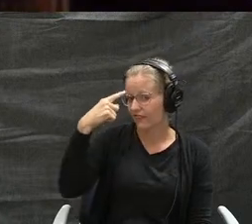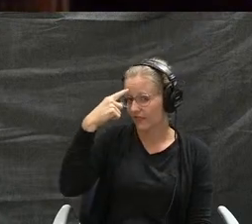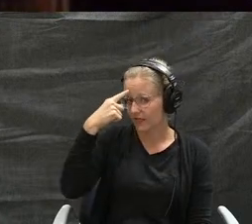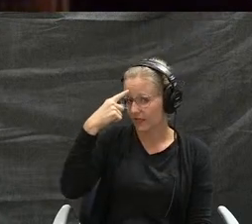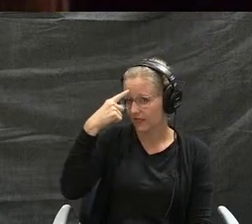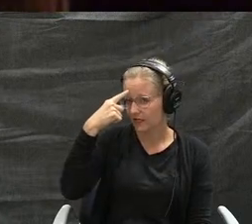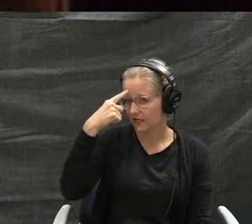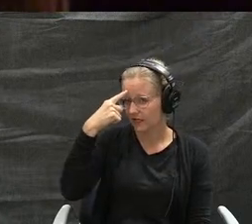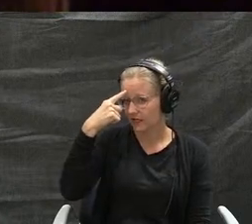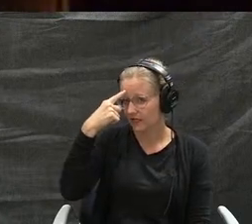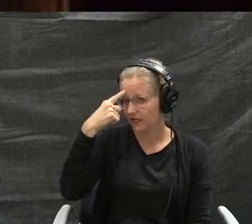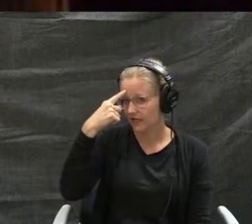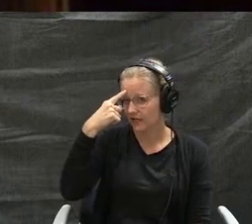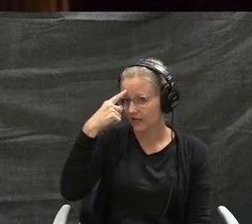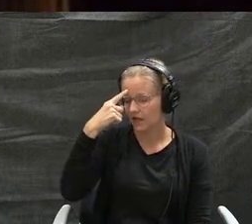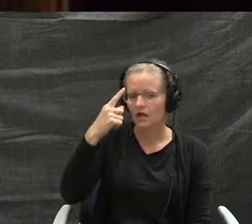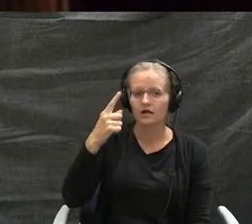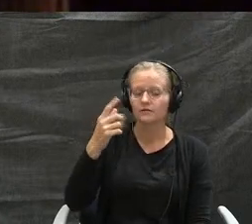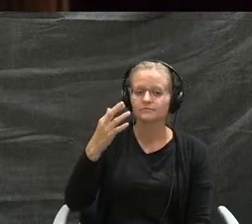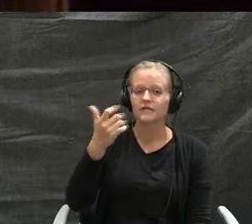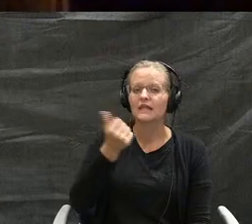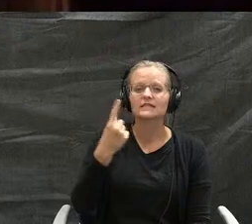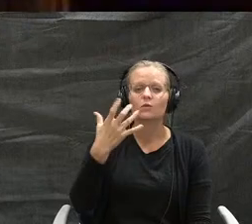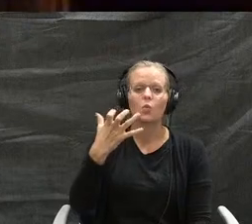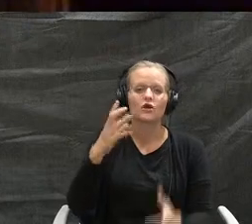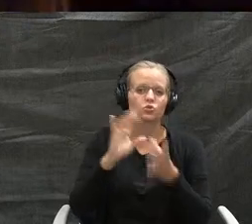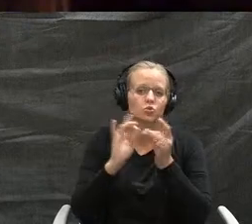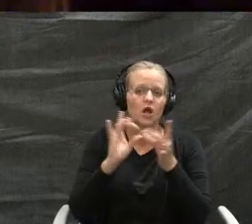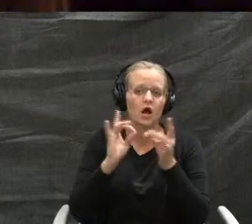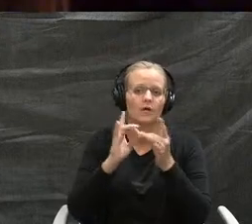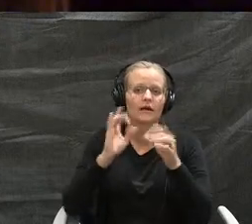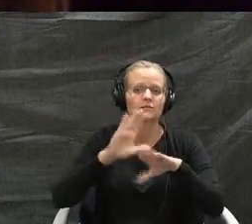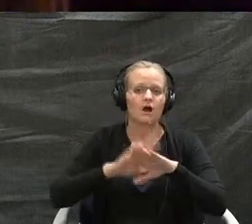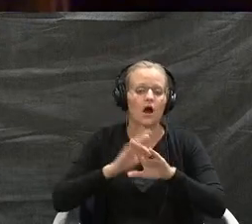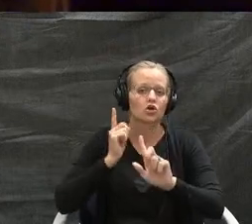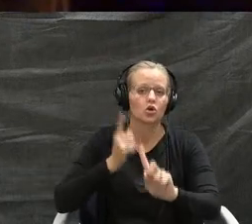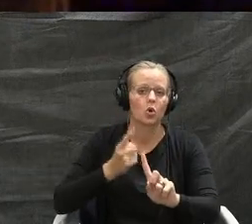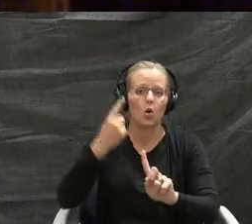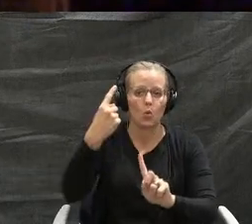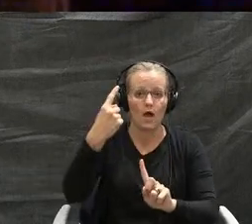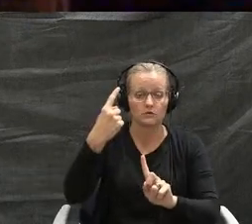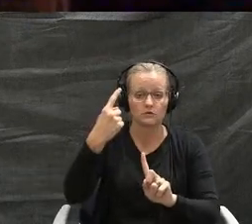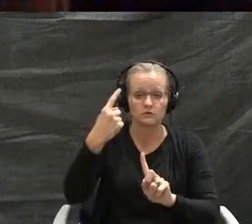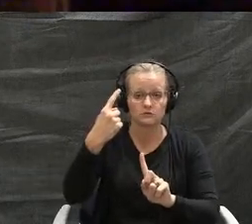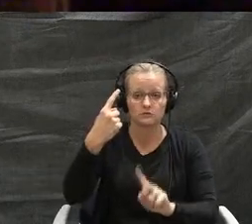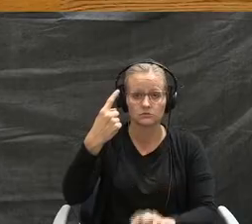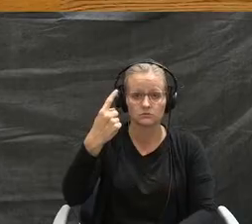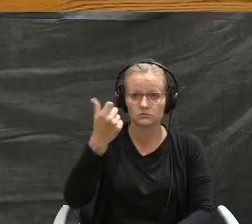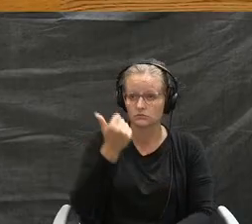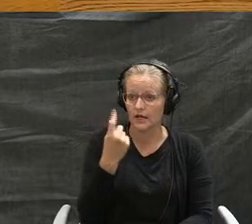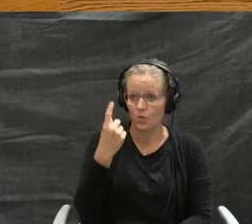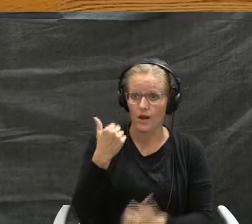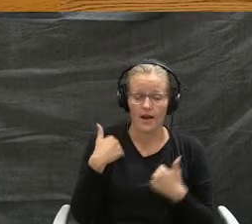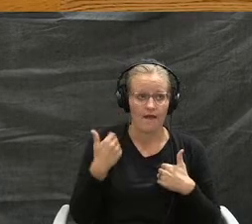have any comments on this goal before we move on to the second goal? Does anybody have any?